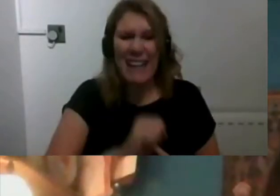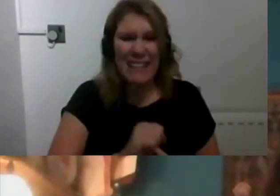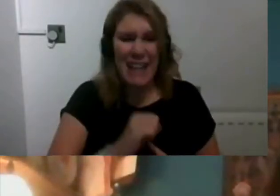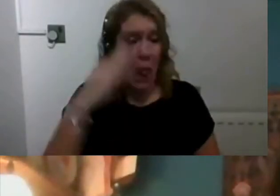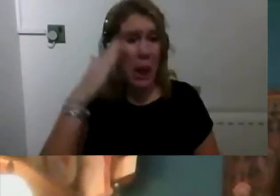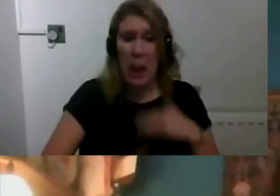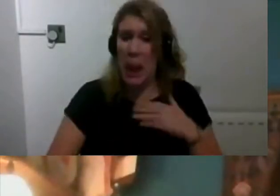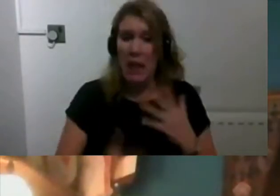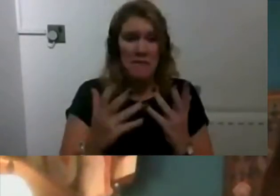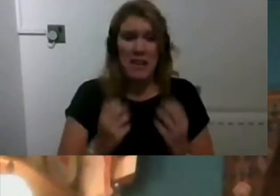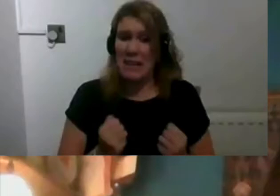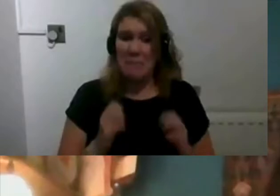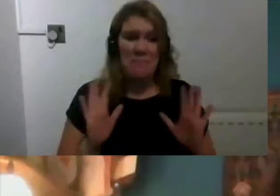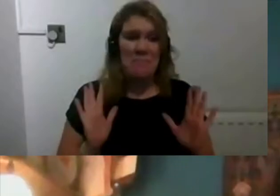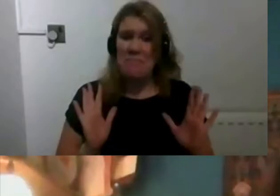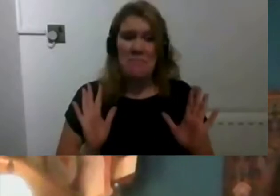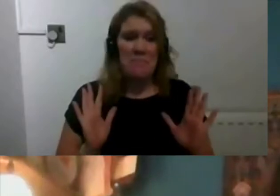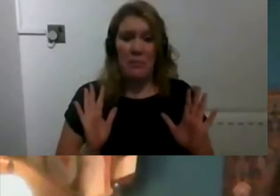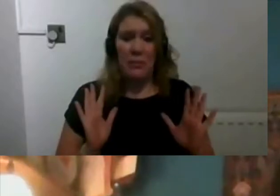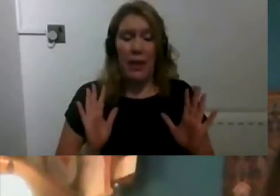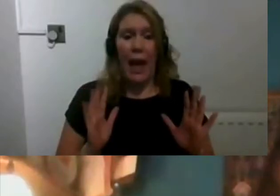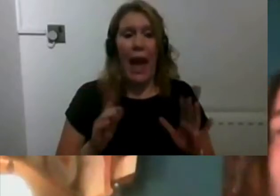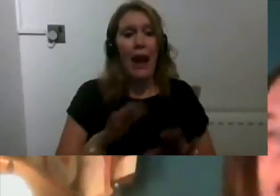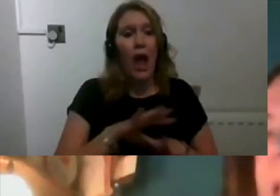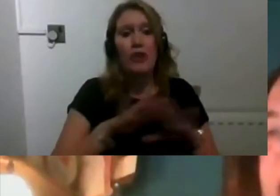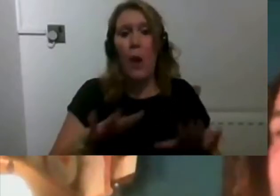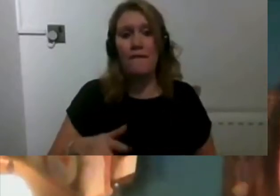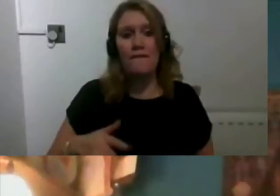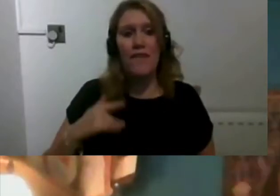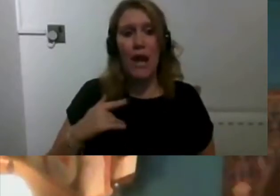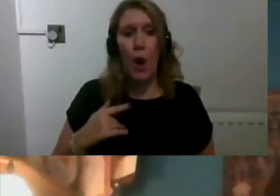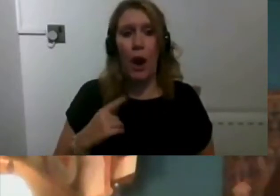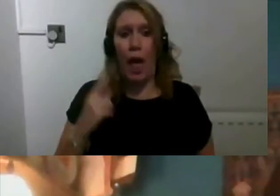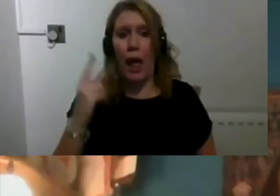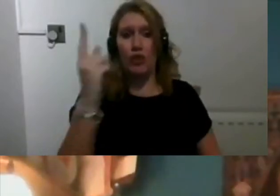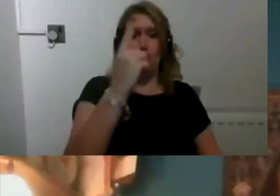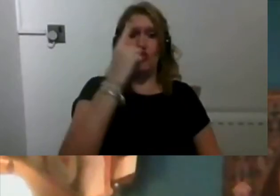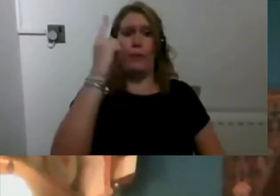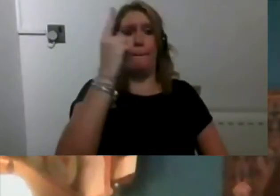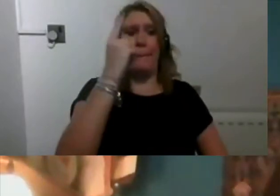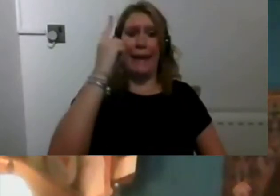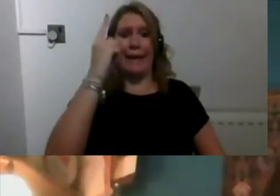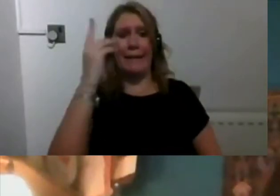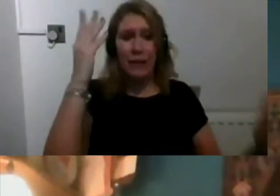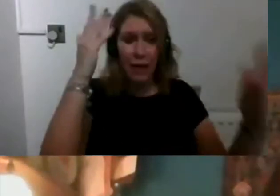Don't Feel Like Tripping Tonight. Imagine going down the kebab shop.